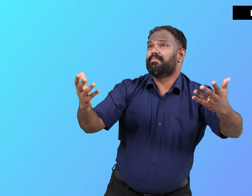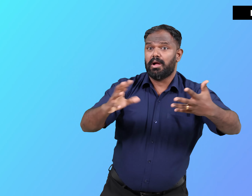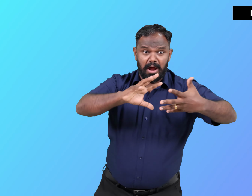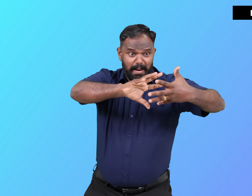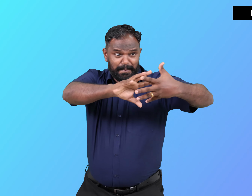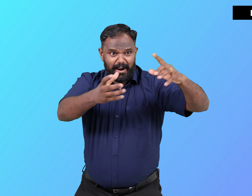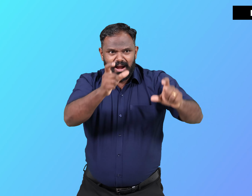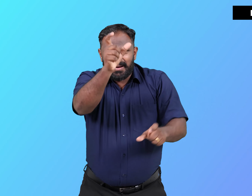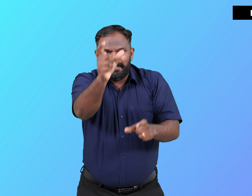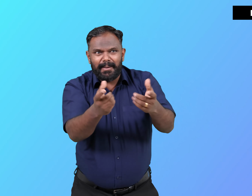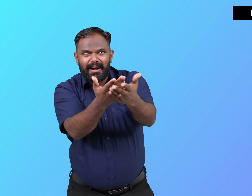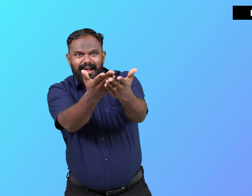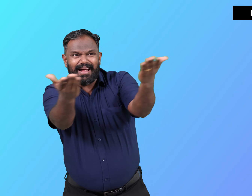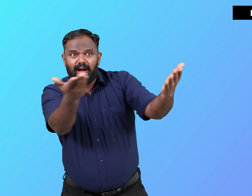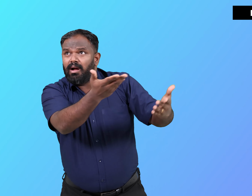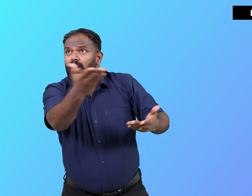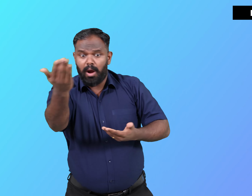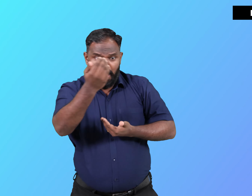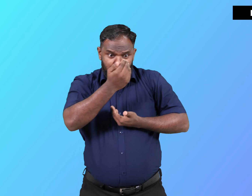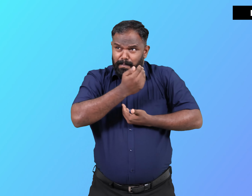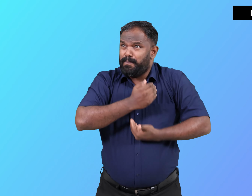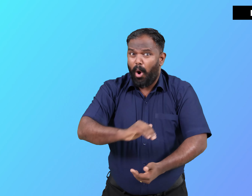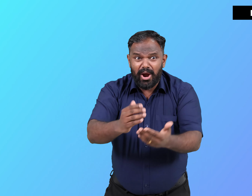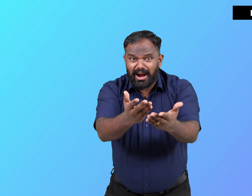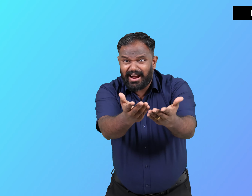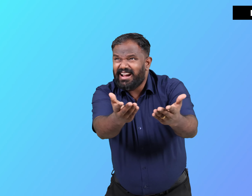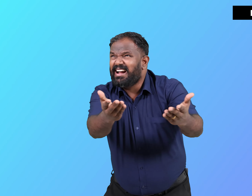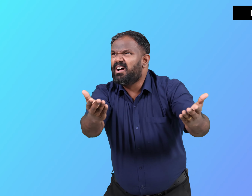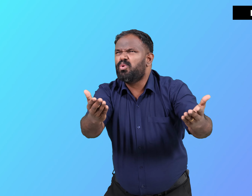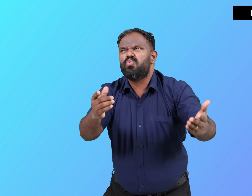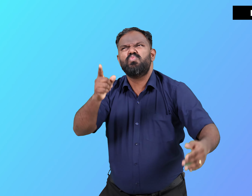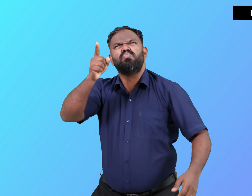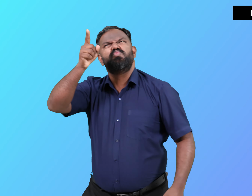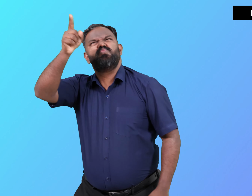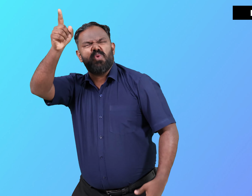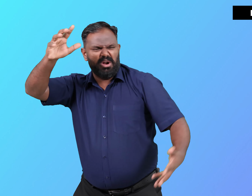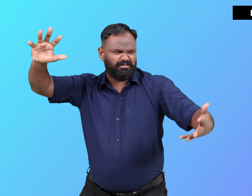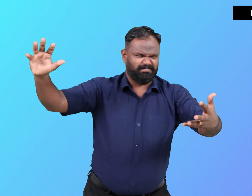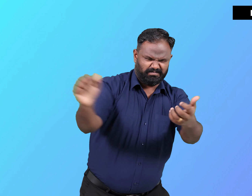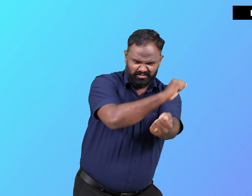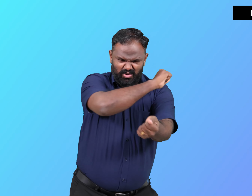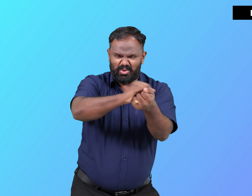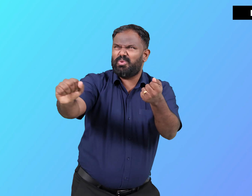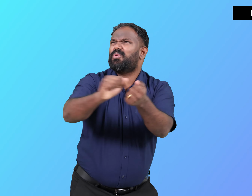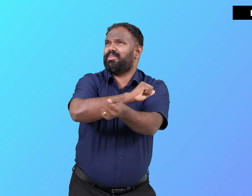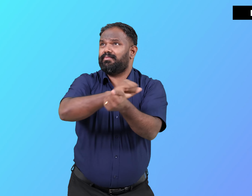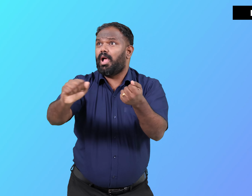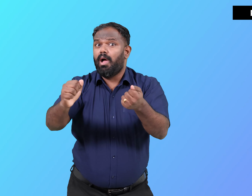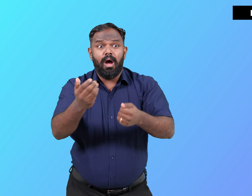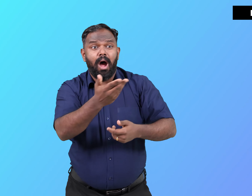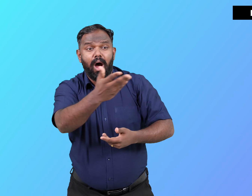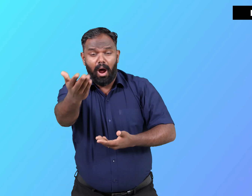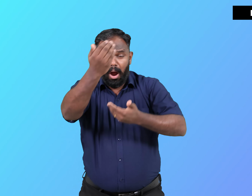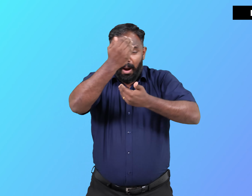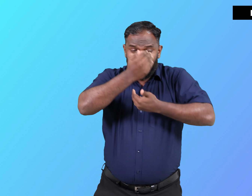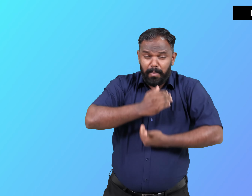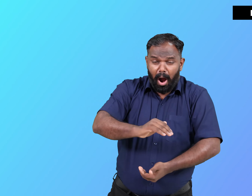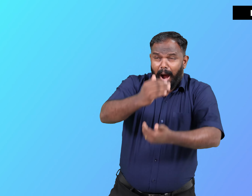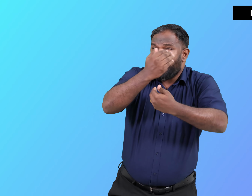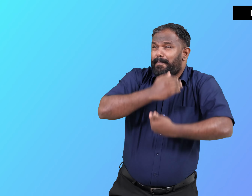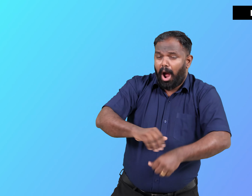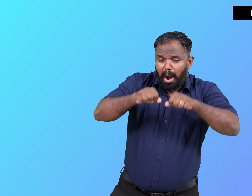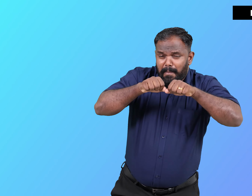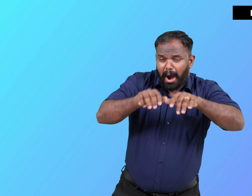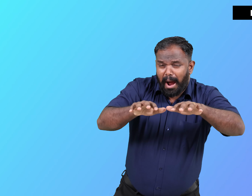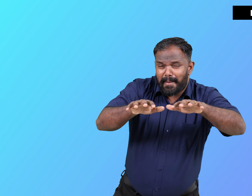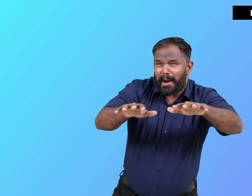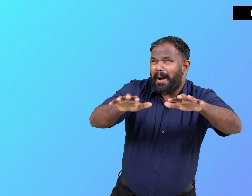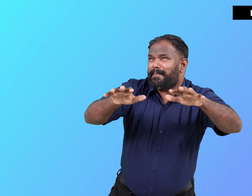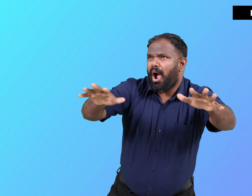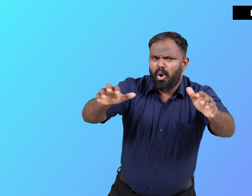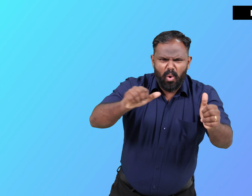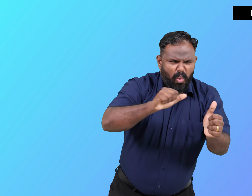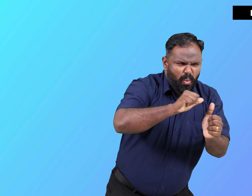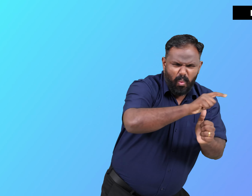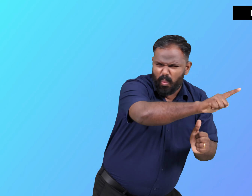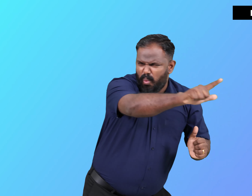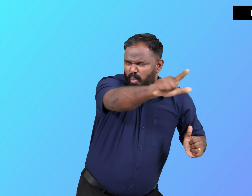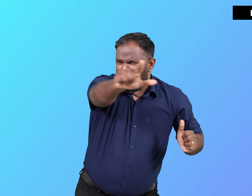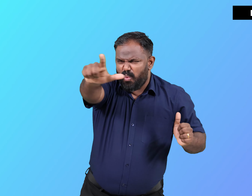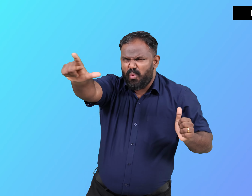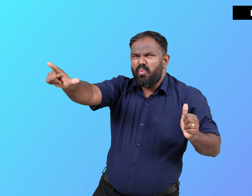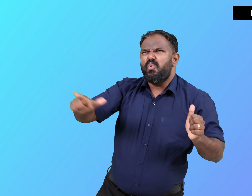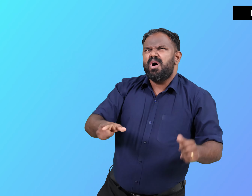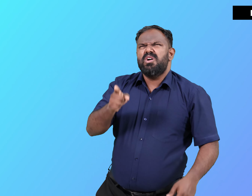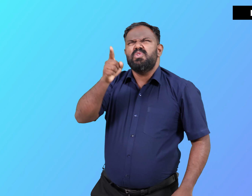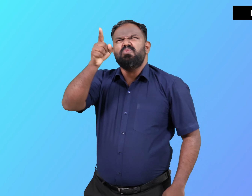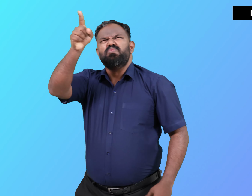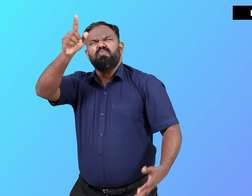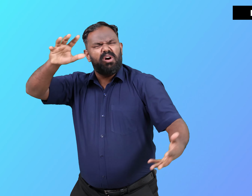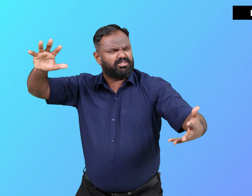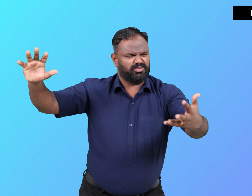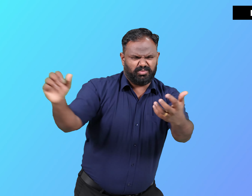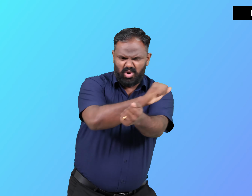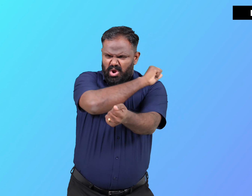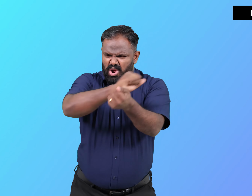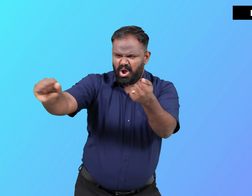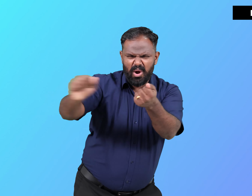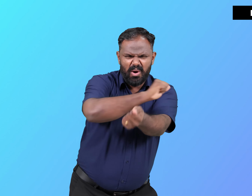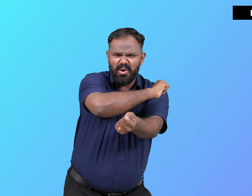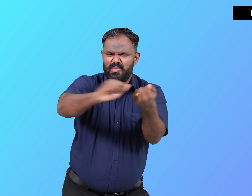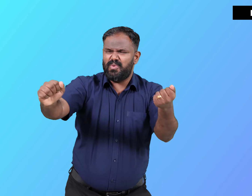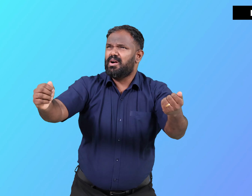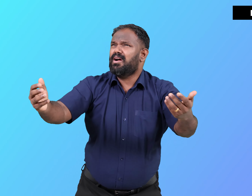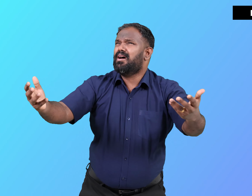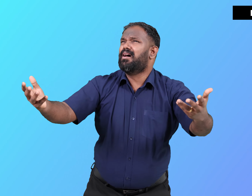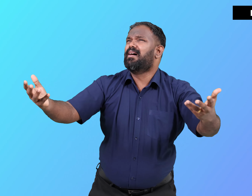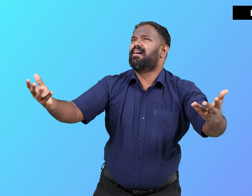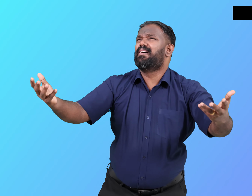Their families will be destroyed; they will be removed from the earth.